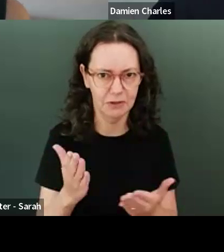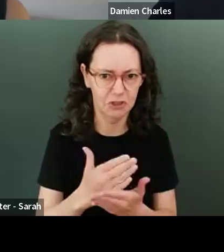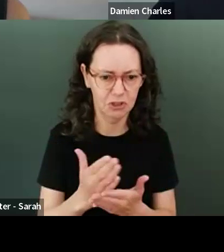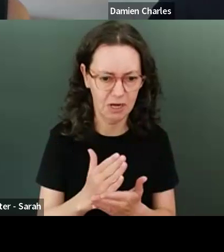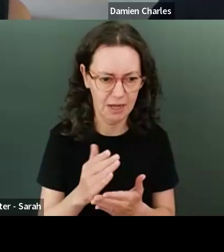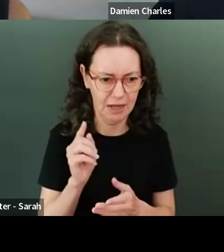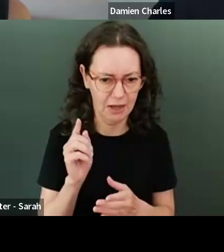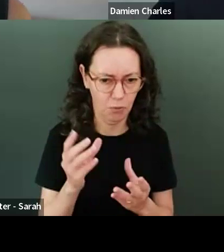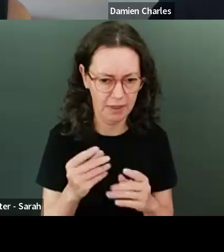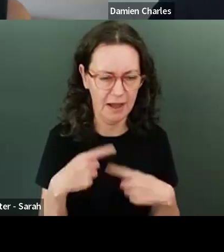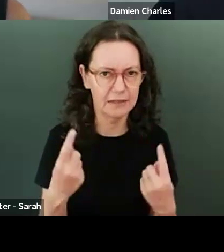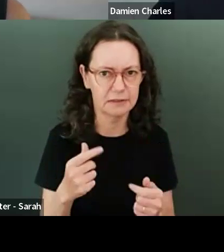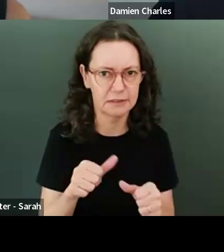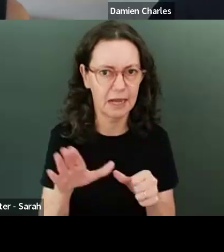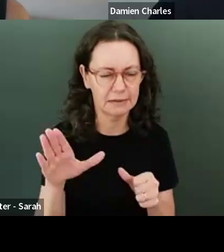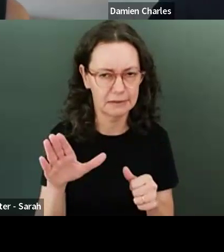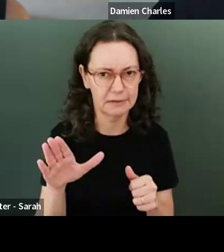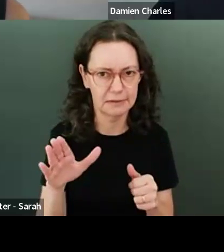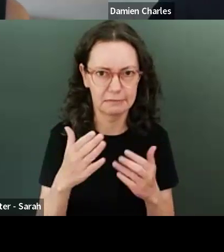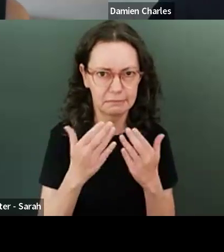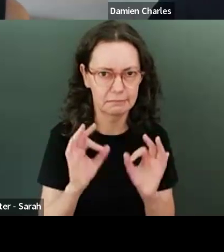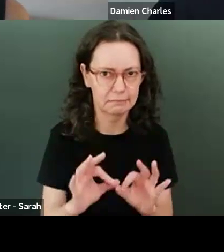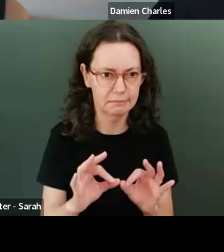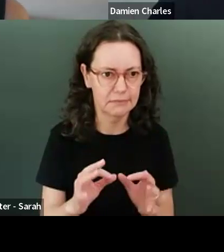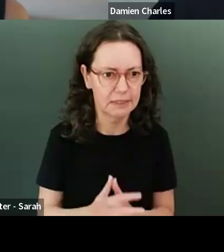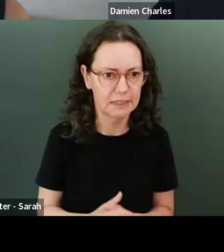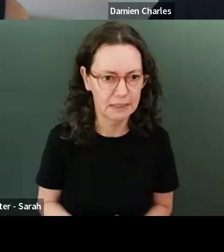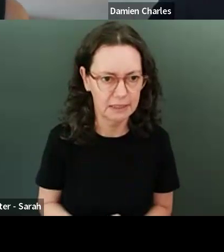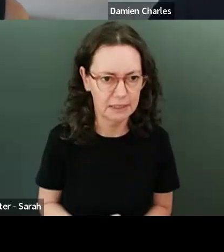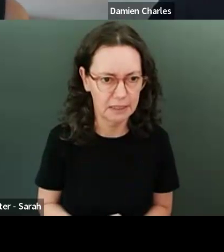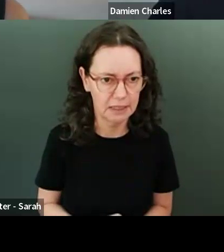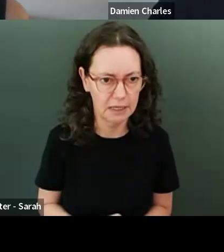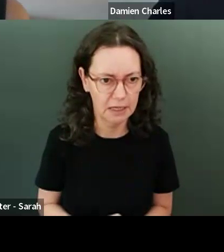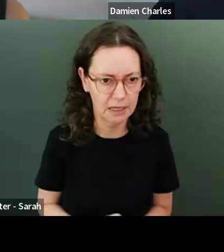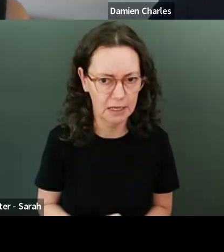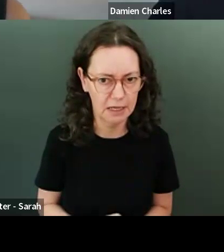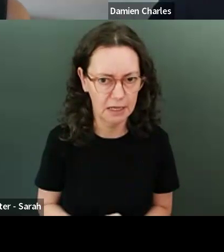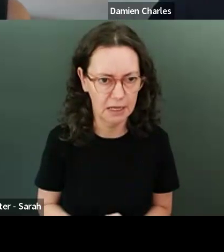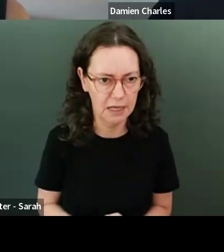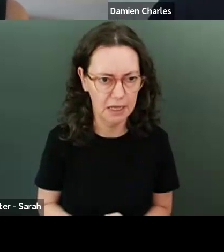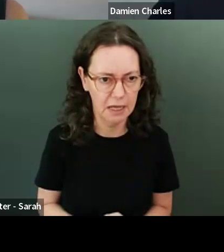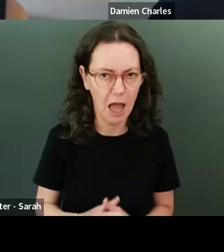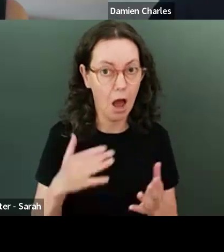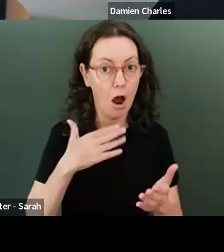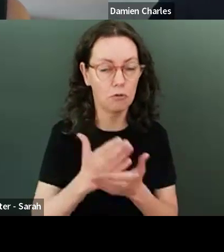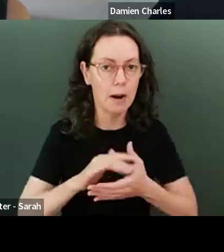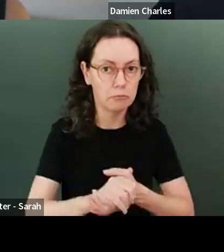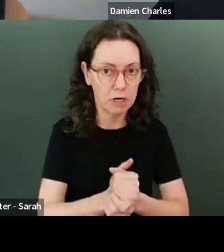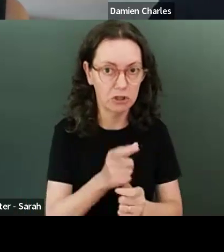that with us Maddie I really appreciate it and it's great to hear